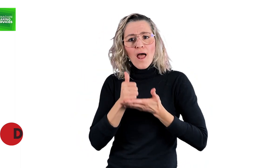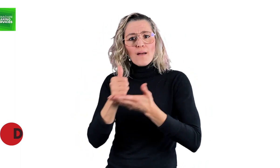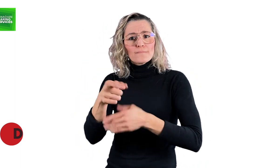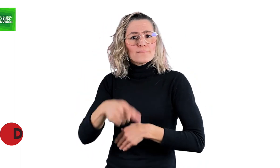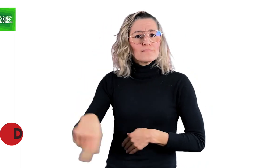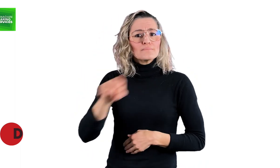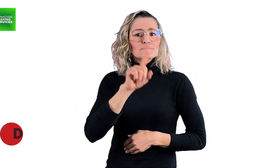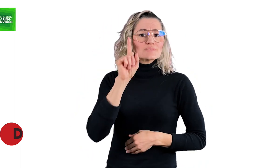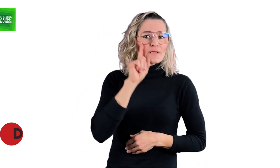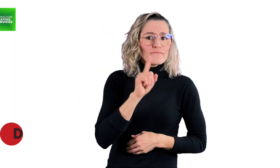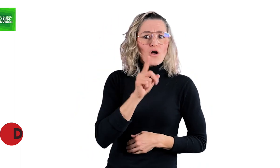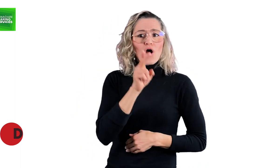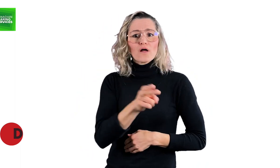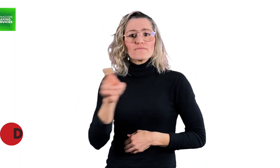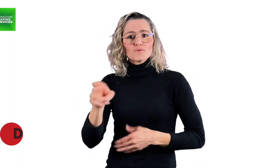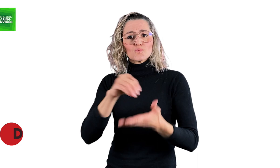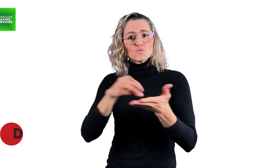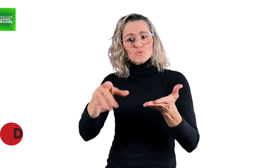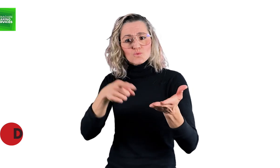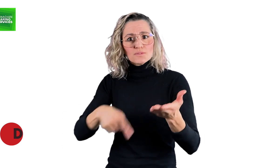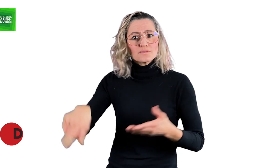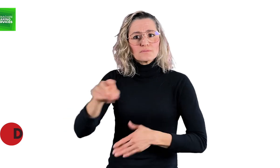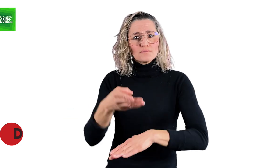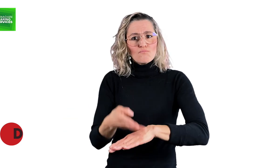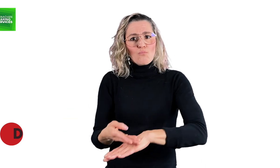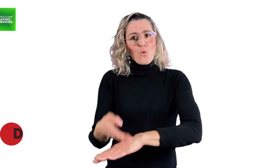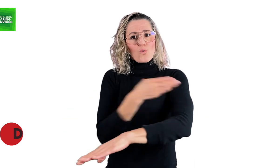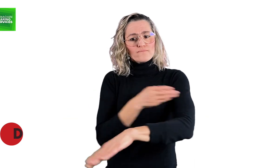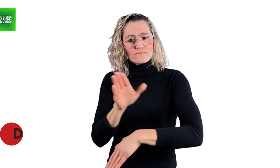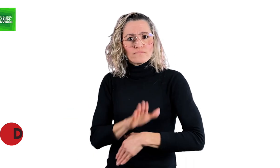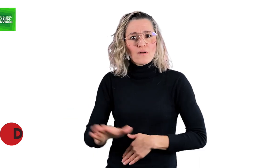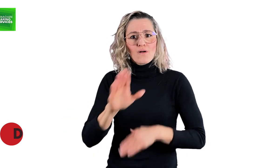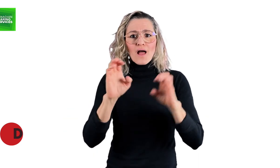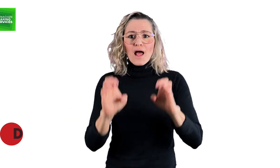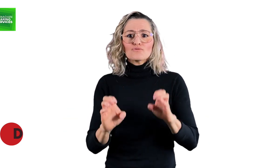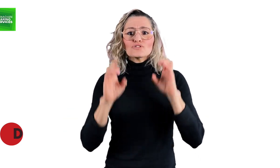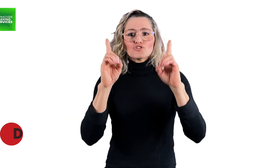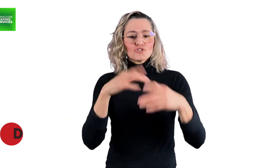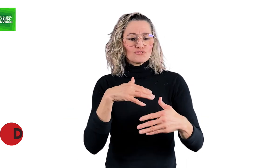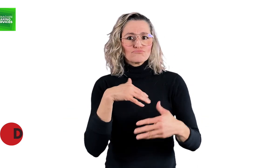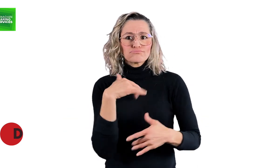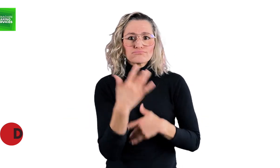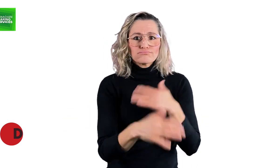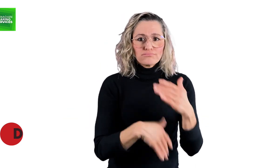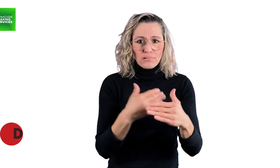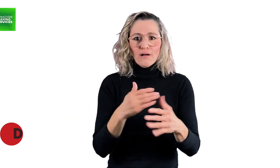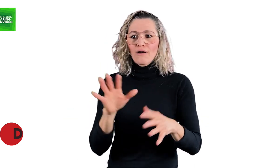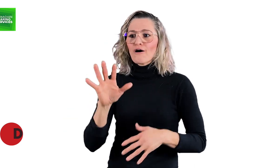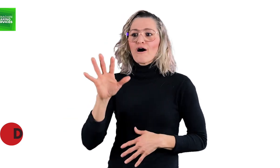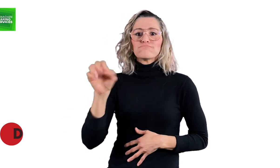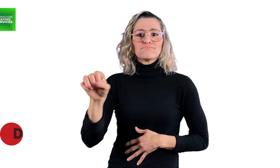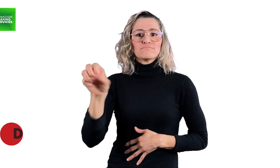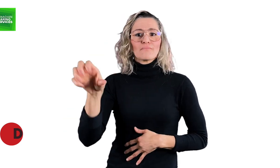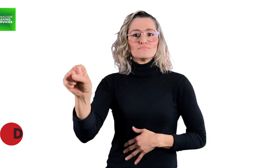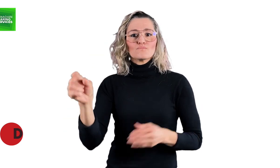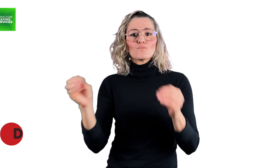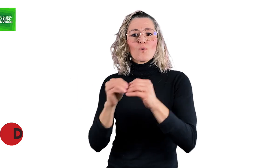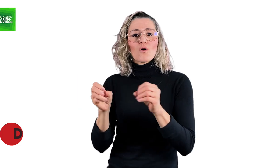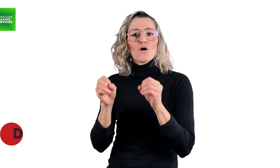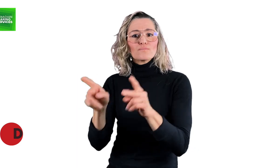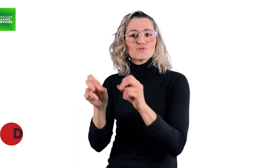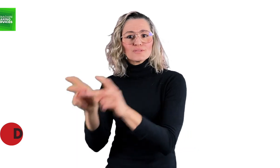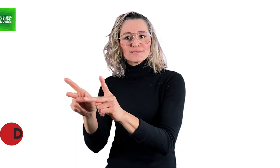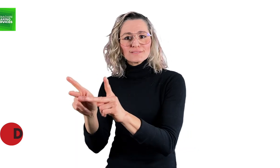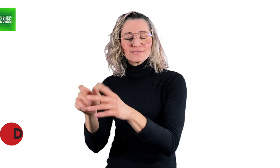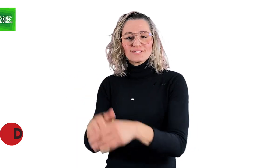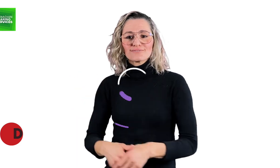outcomes and opportunities for Deaf and hard of hearing students.